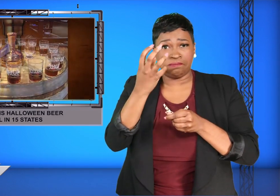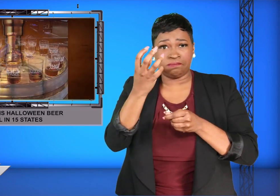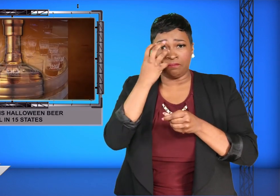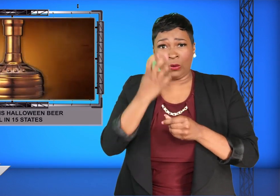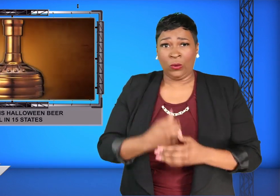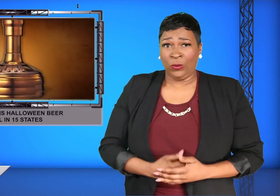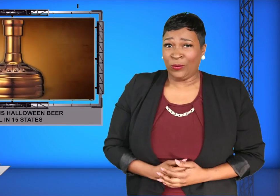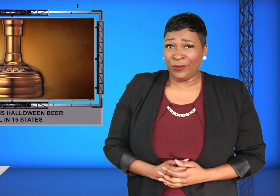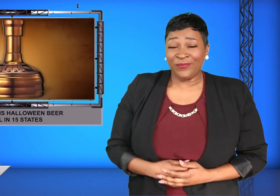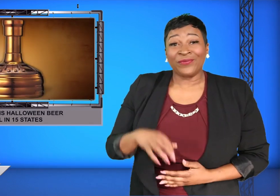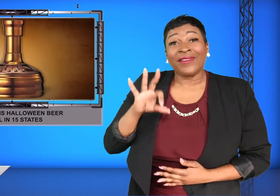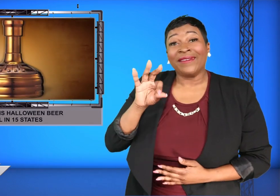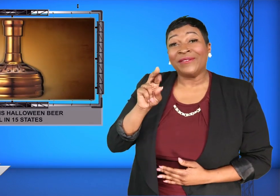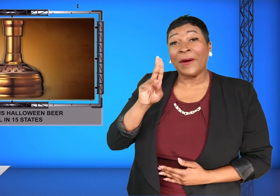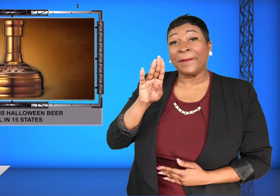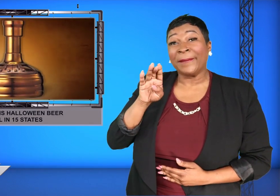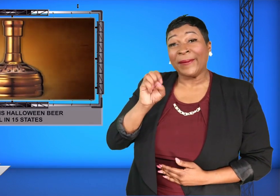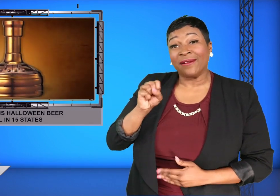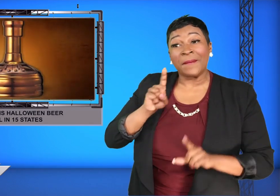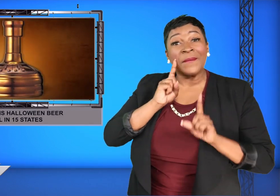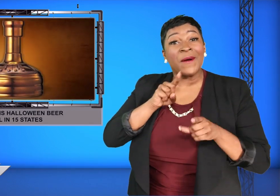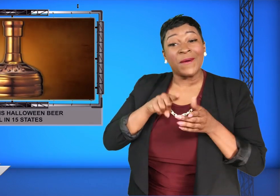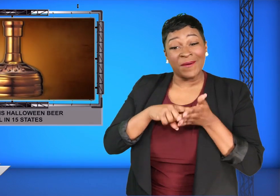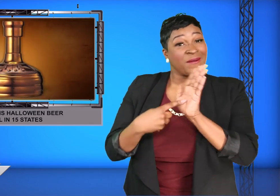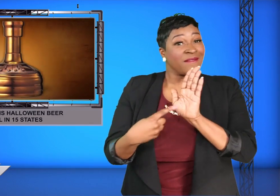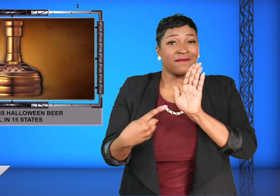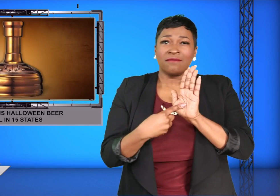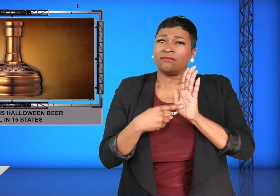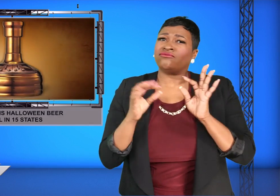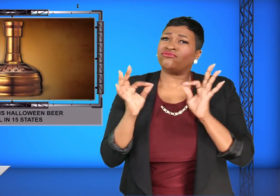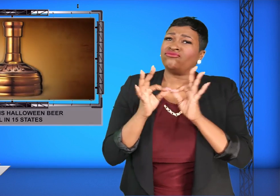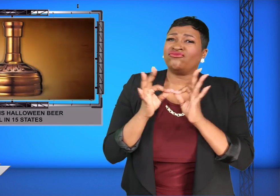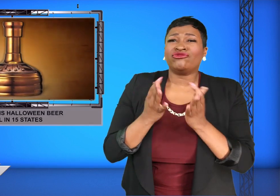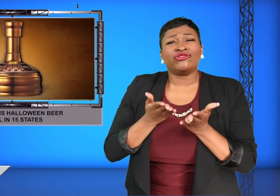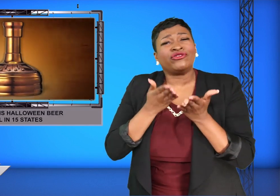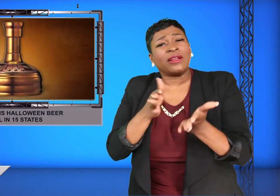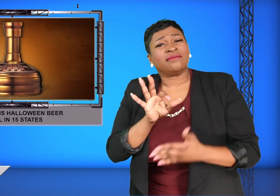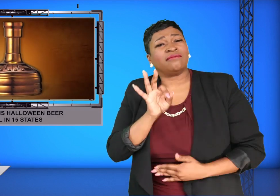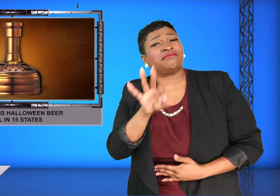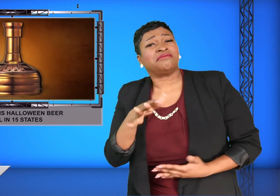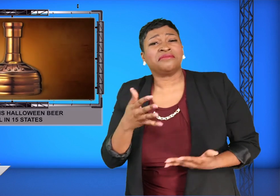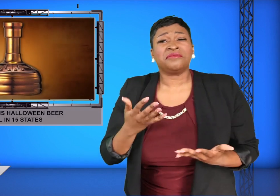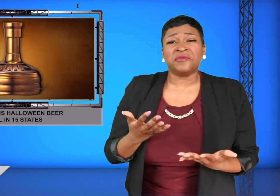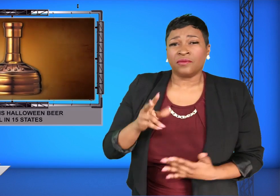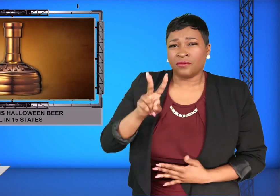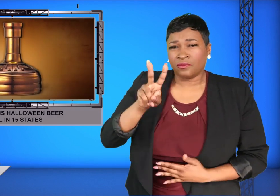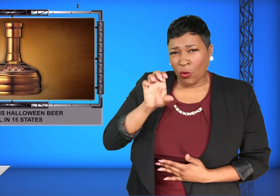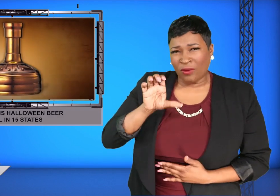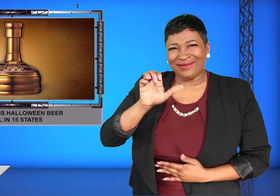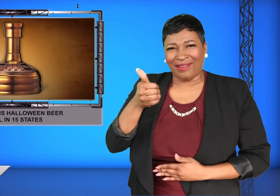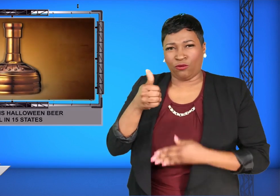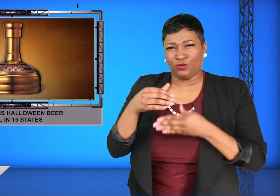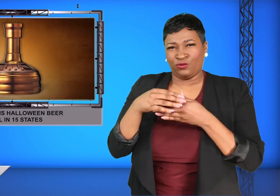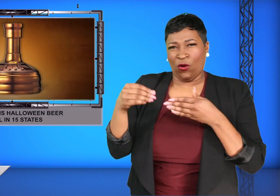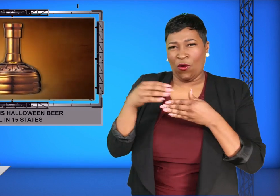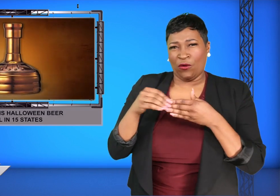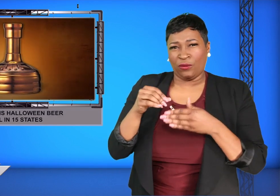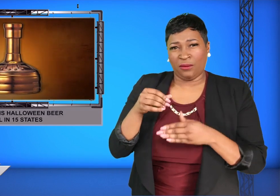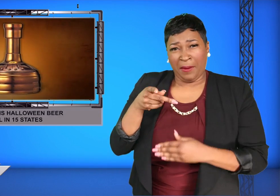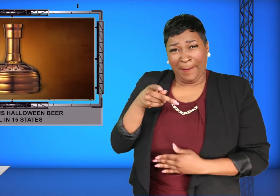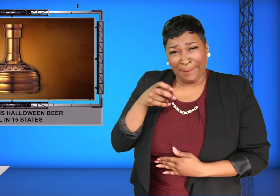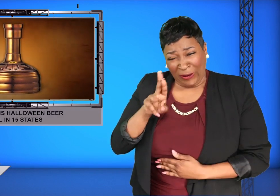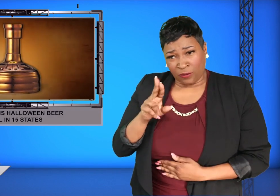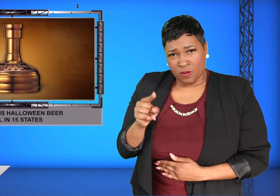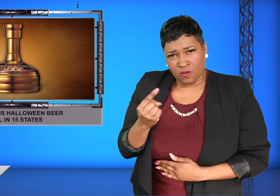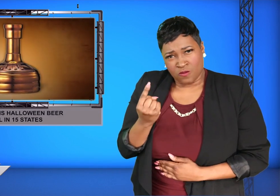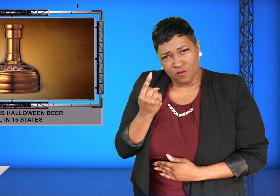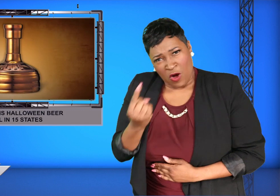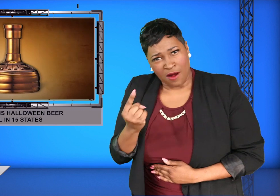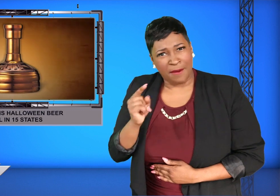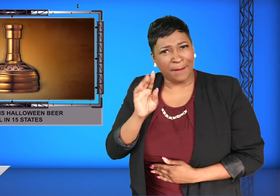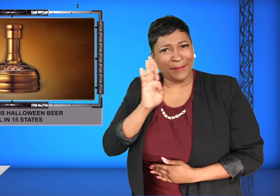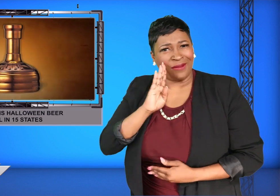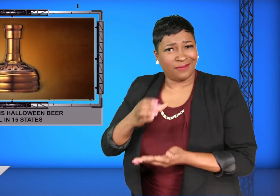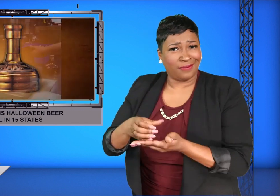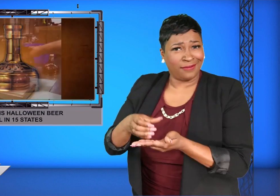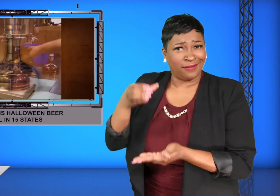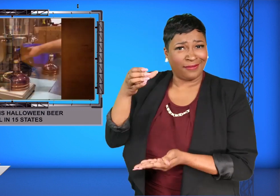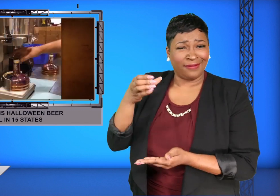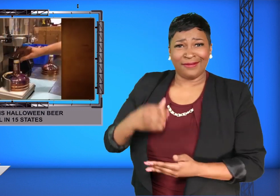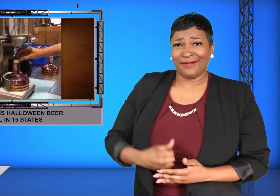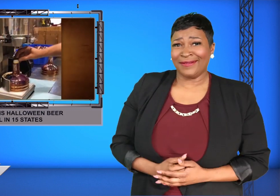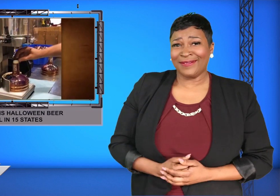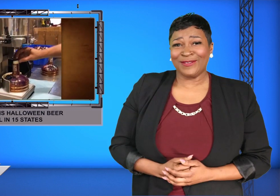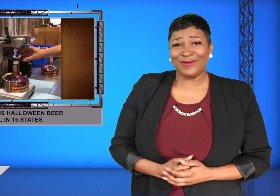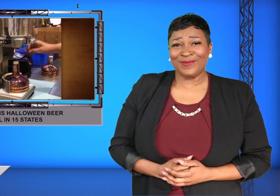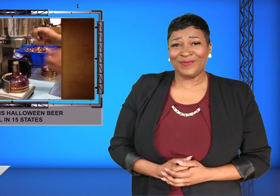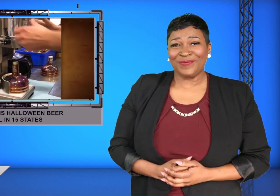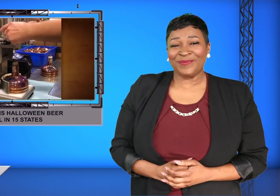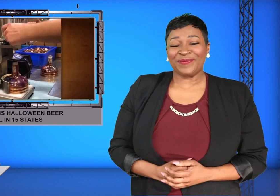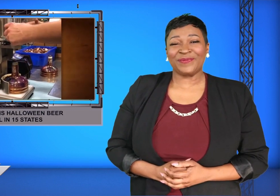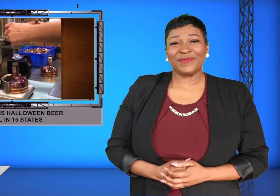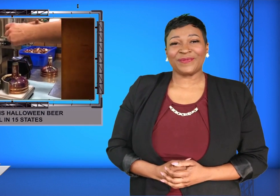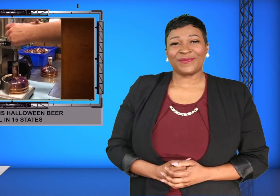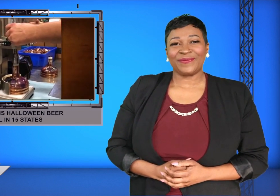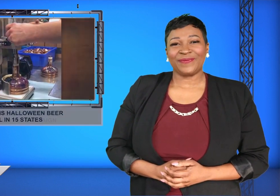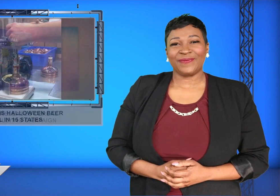Forbes reports that the suggested retail price is $210 per bottle!